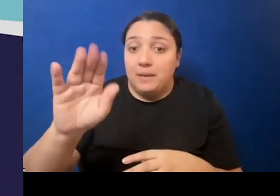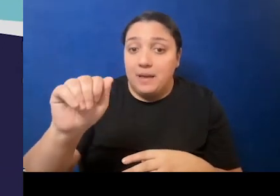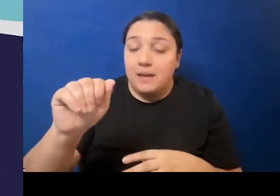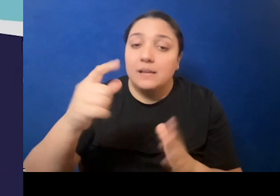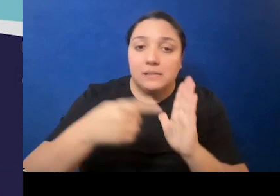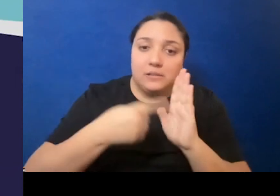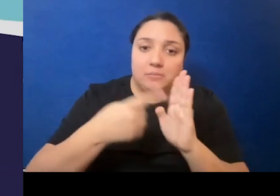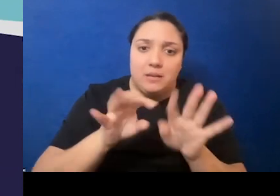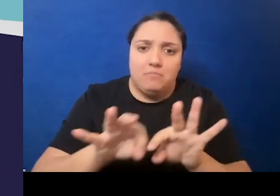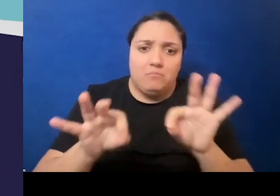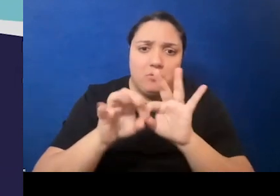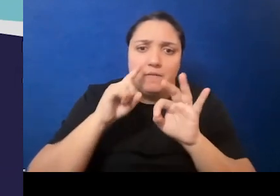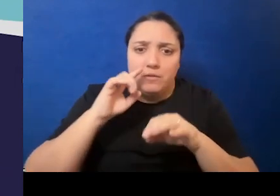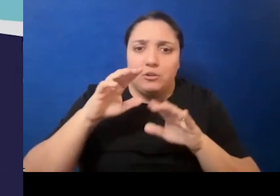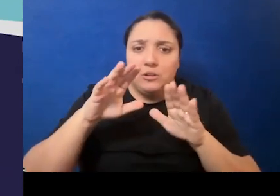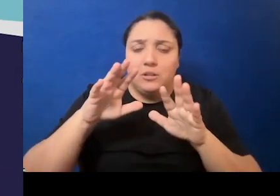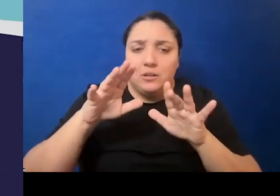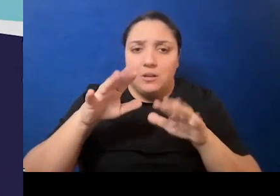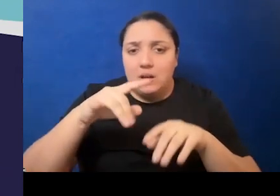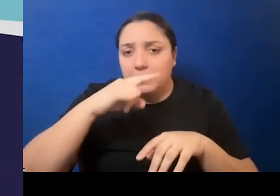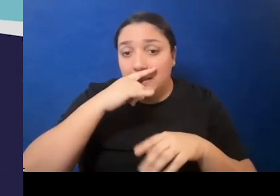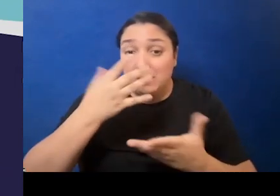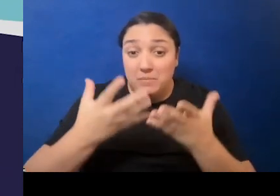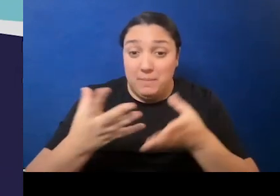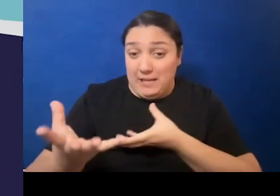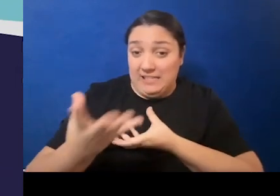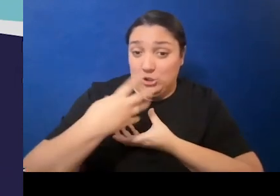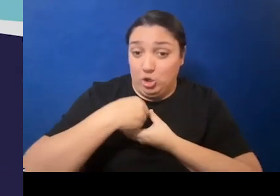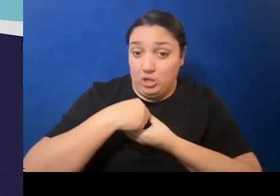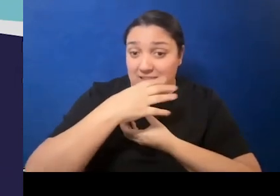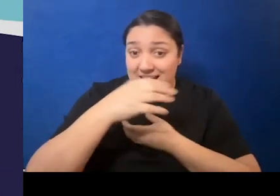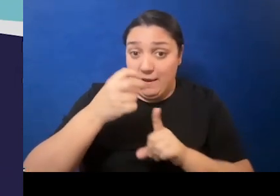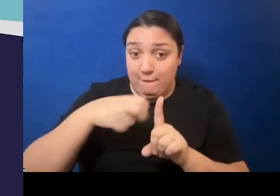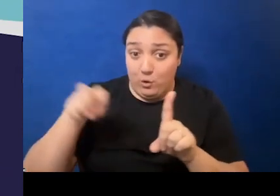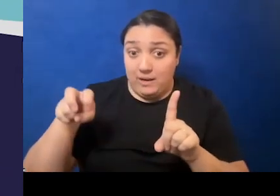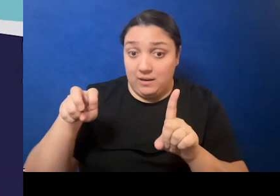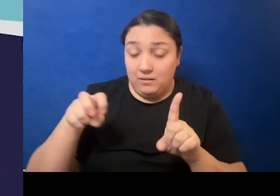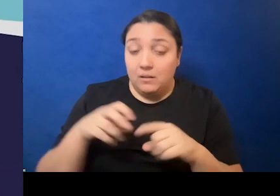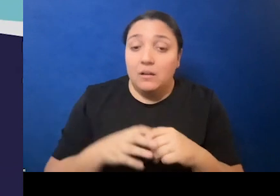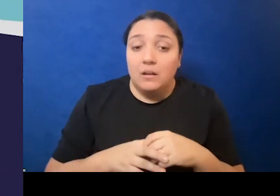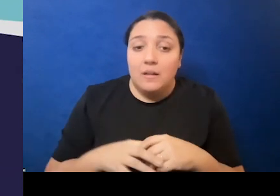EVEN IF THE BEHAVIOR IS INTERNALIZED OR AVOIDANT.